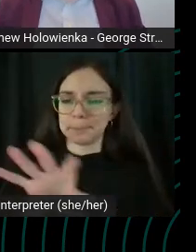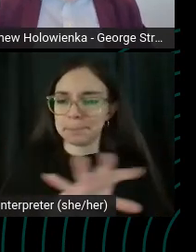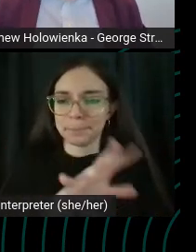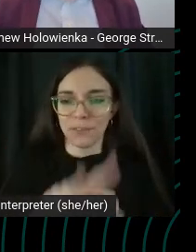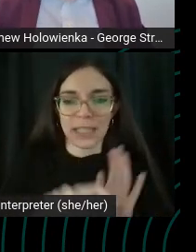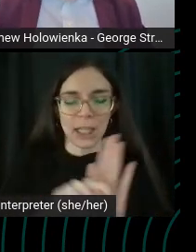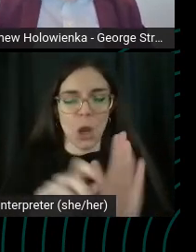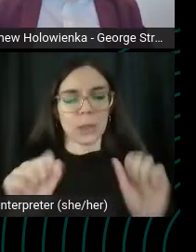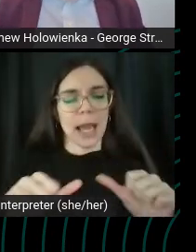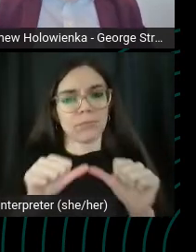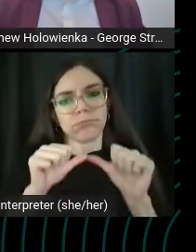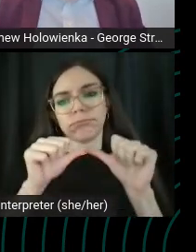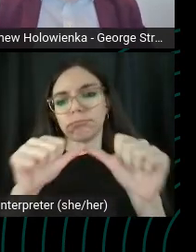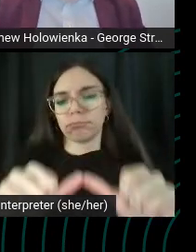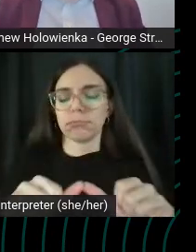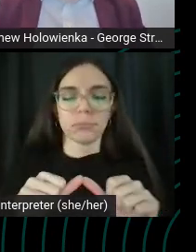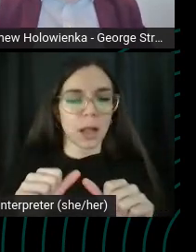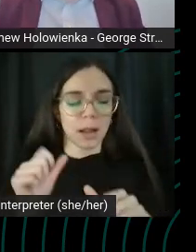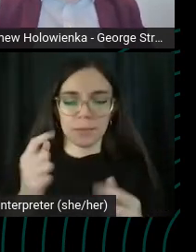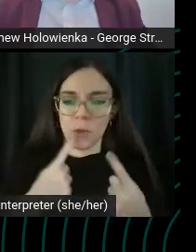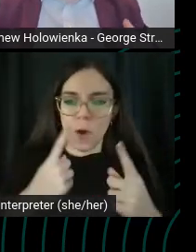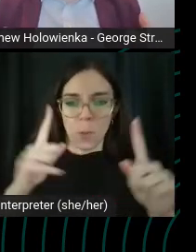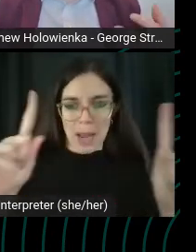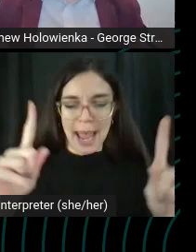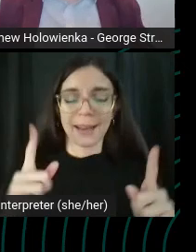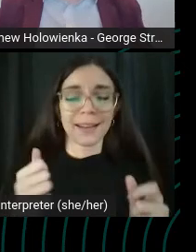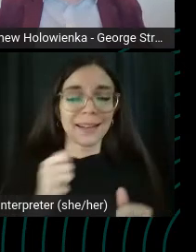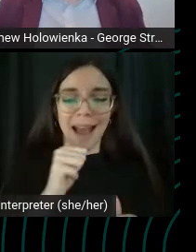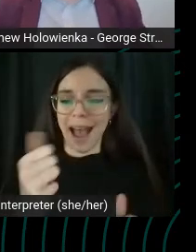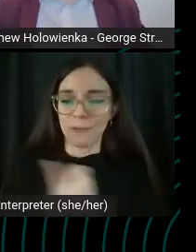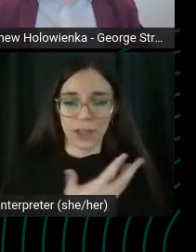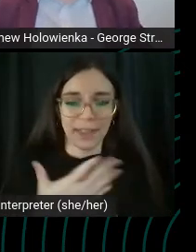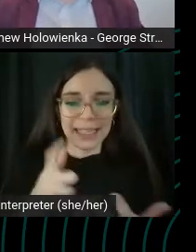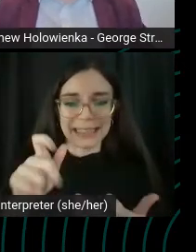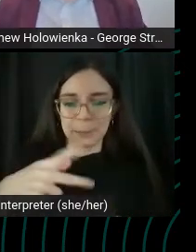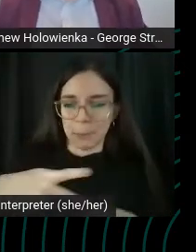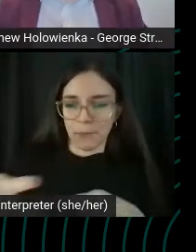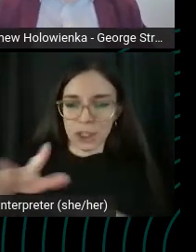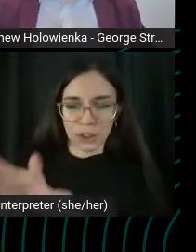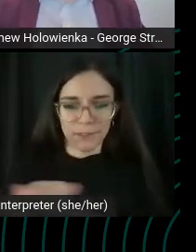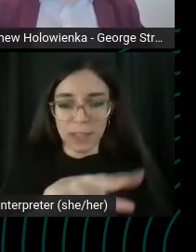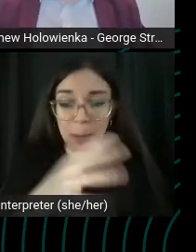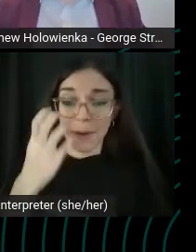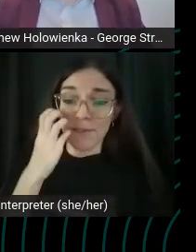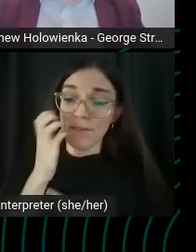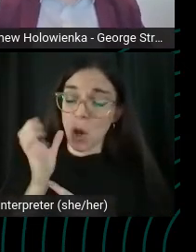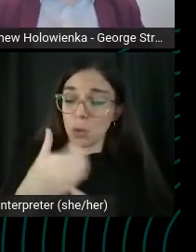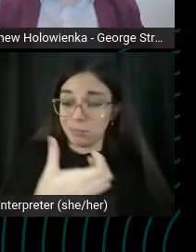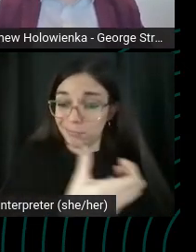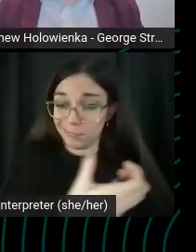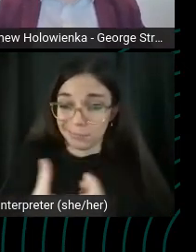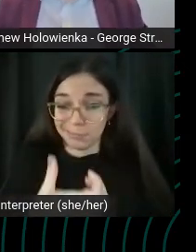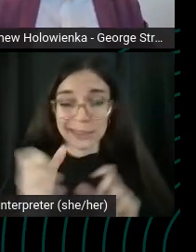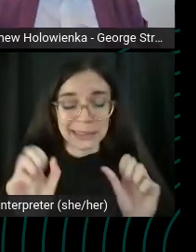Not everything needs to be professionally filmed. Phones can be dynamic and engaging, and one clip can take many forms.